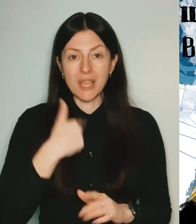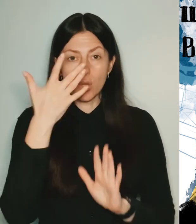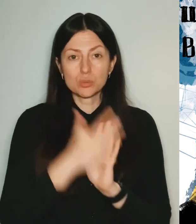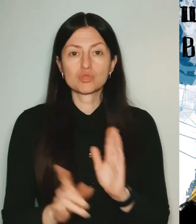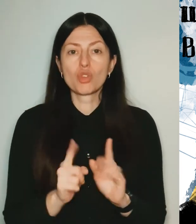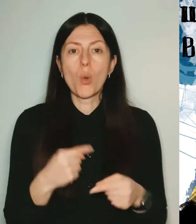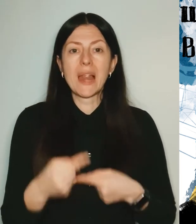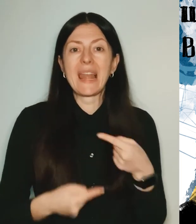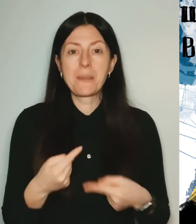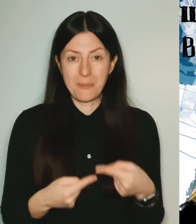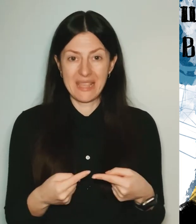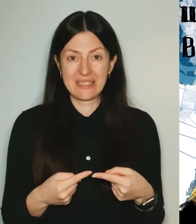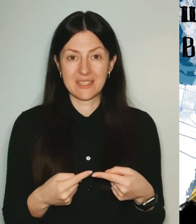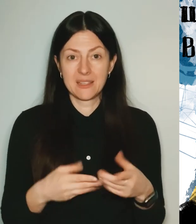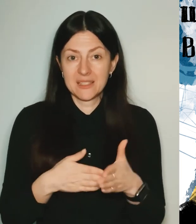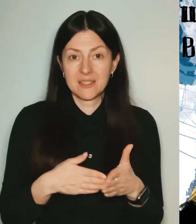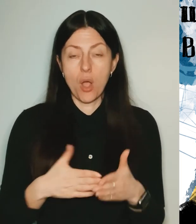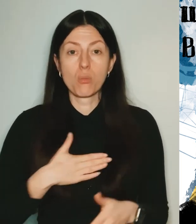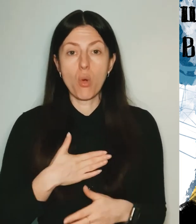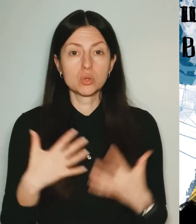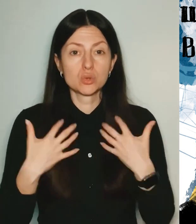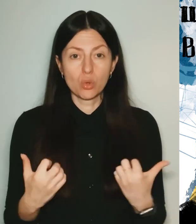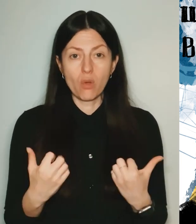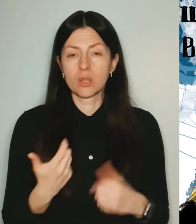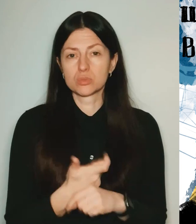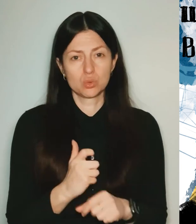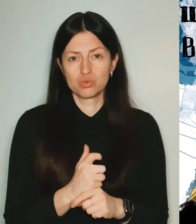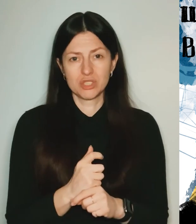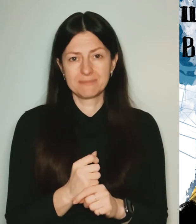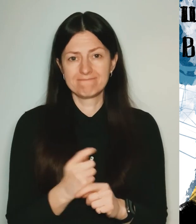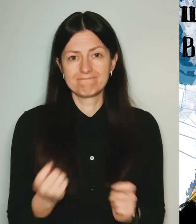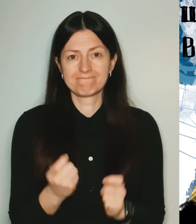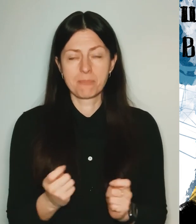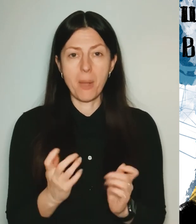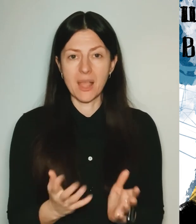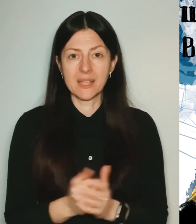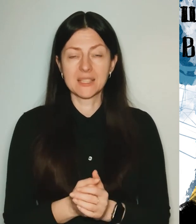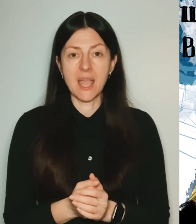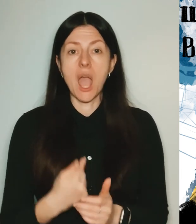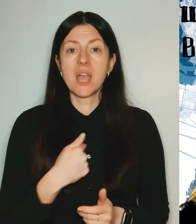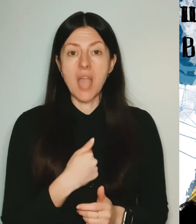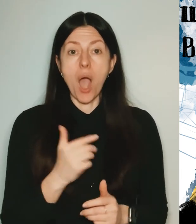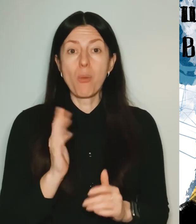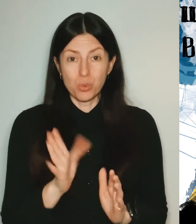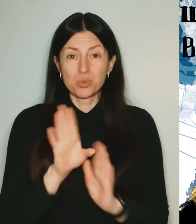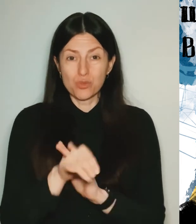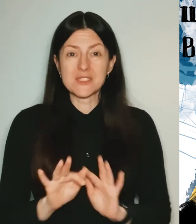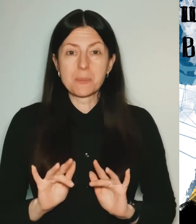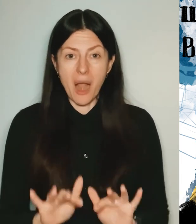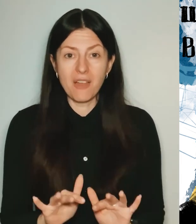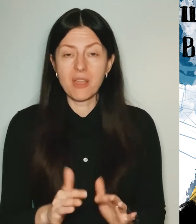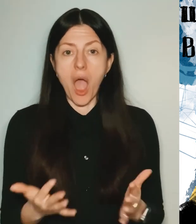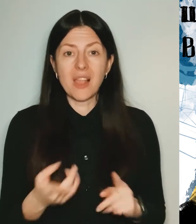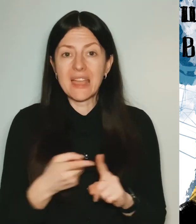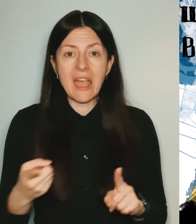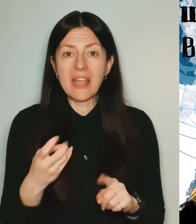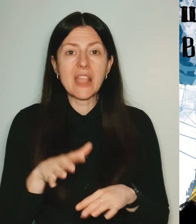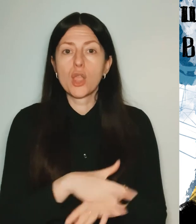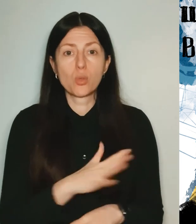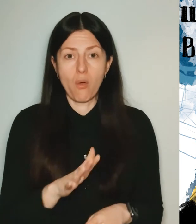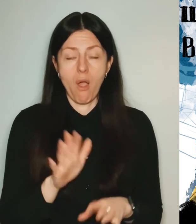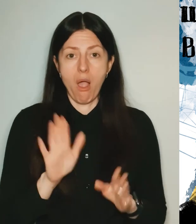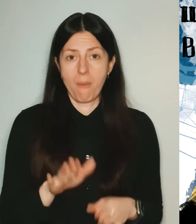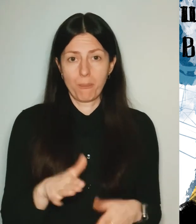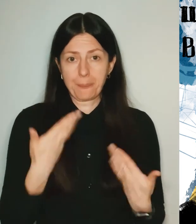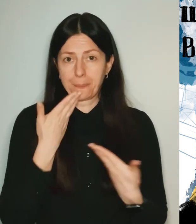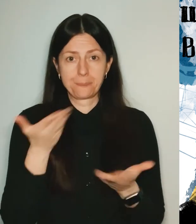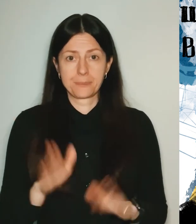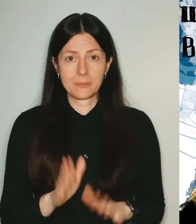I also understand that due to my health limitations I wouldn’t be able to be effective for a long time.